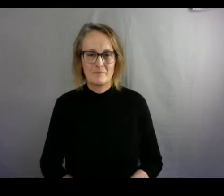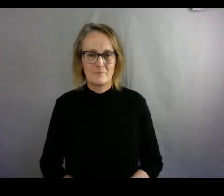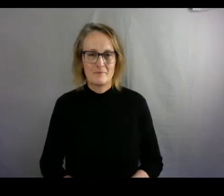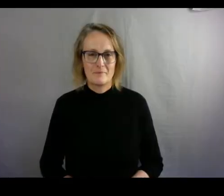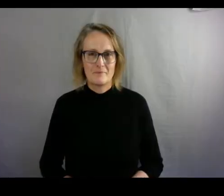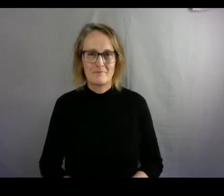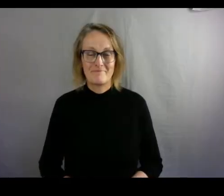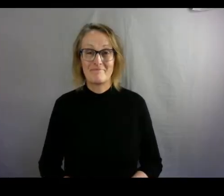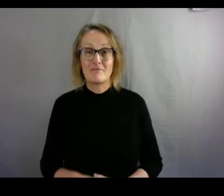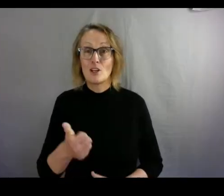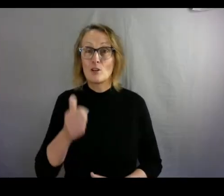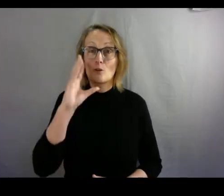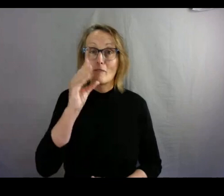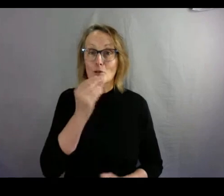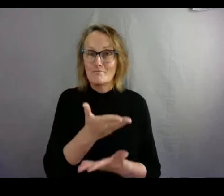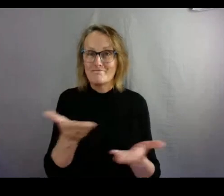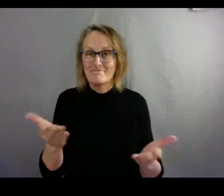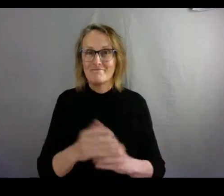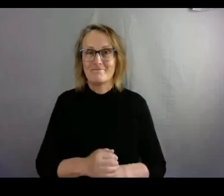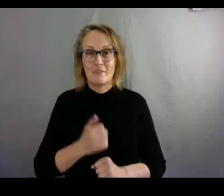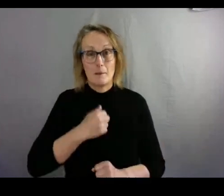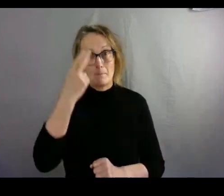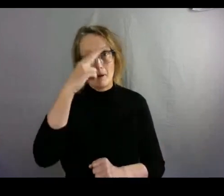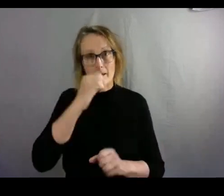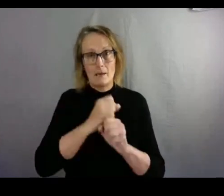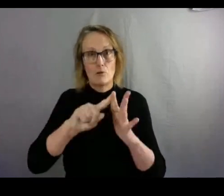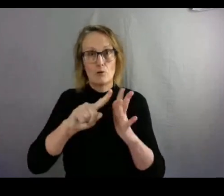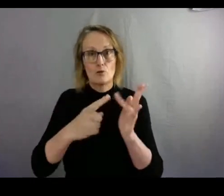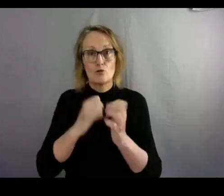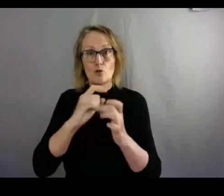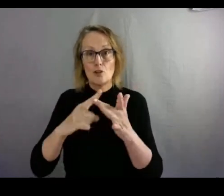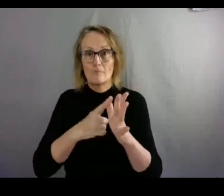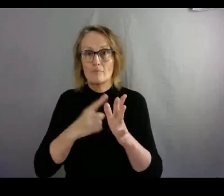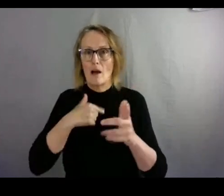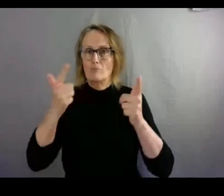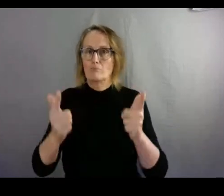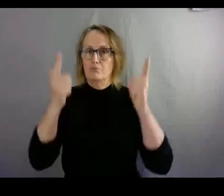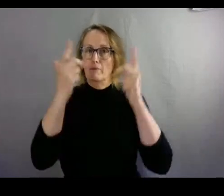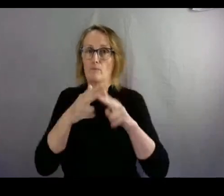Good afternoon, everyone. My name is Georgia Close and my role is Head of Learning here at the National Gallery of Australia.